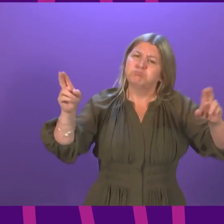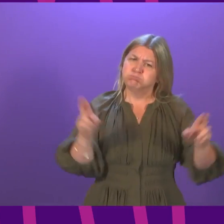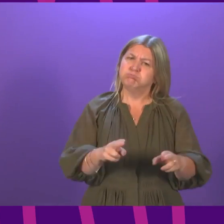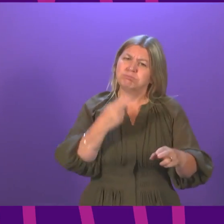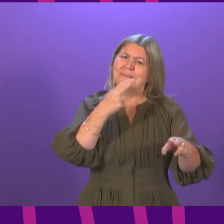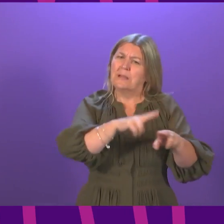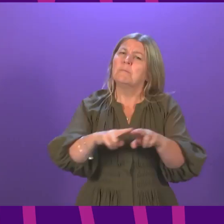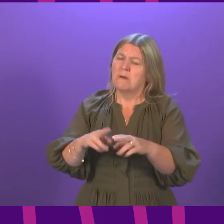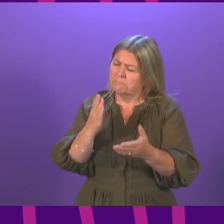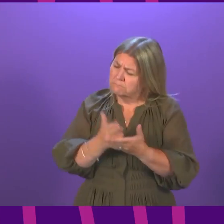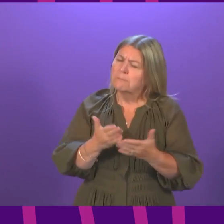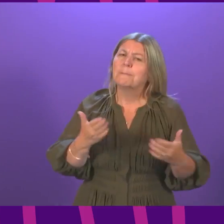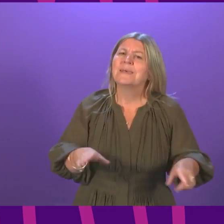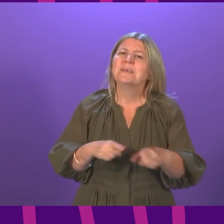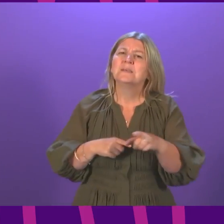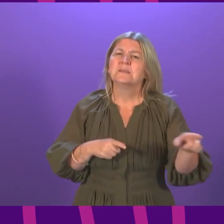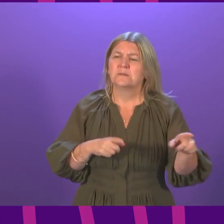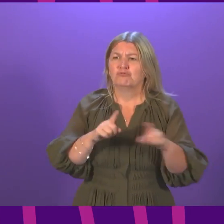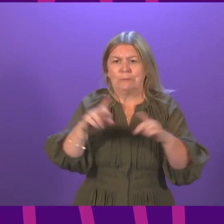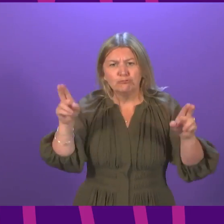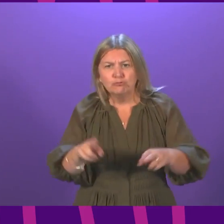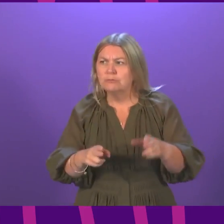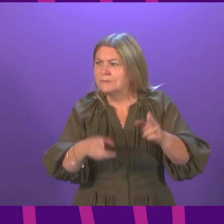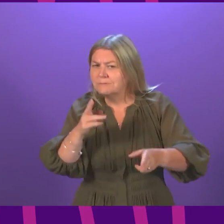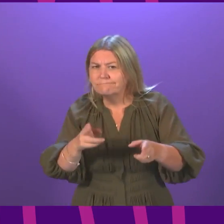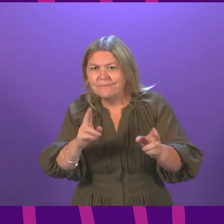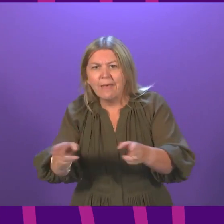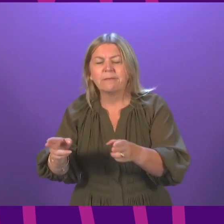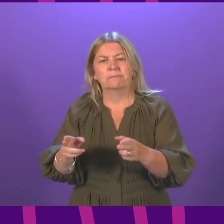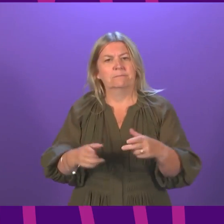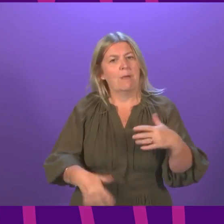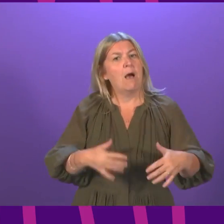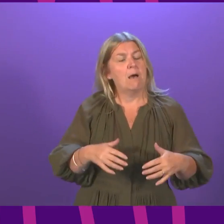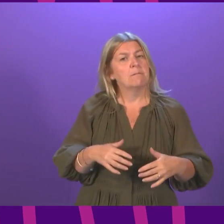in our national mission of reducing drug deaths and harm. Therefore, can the minister outline